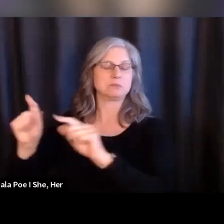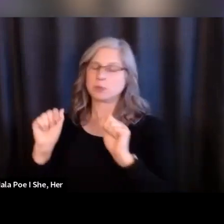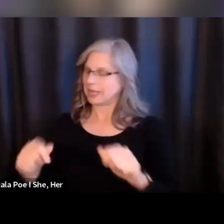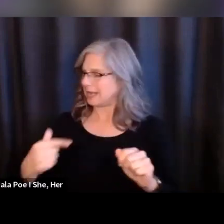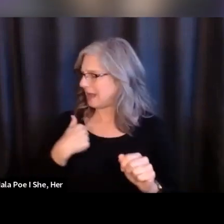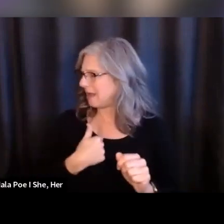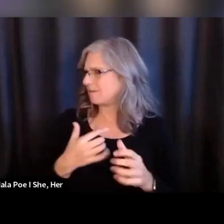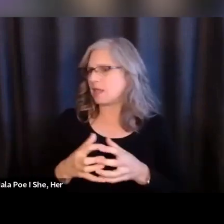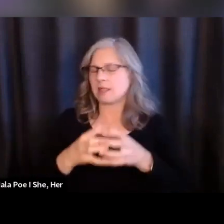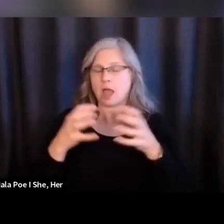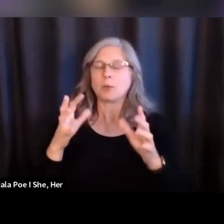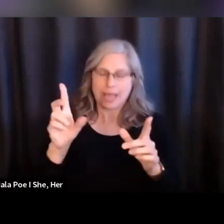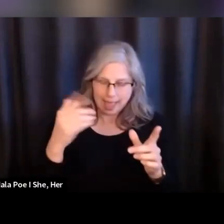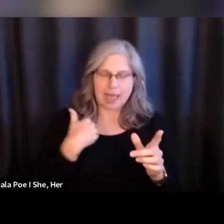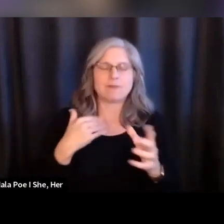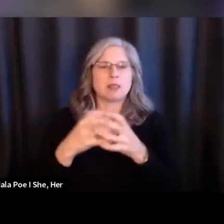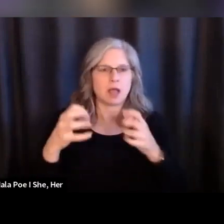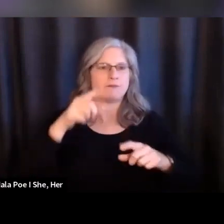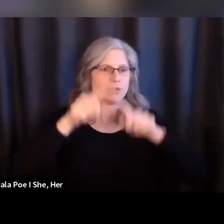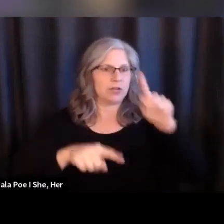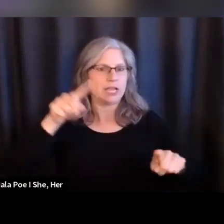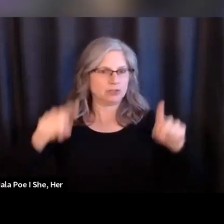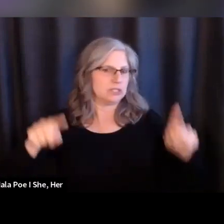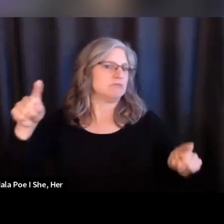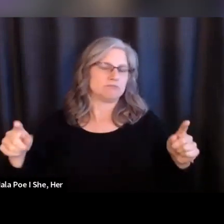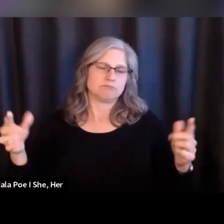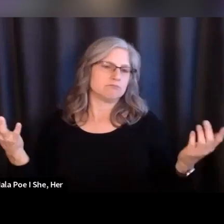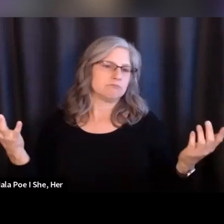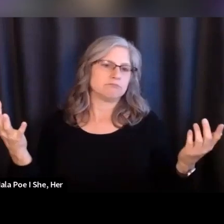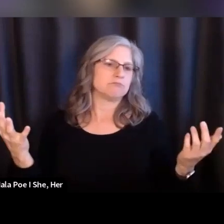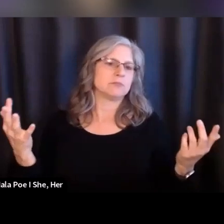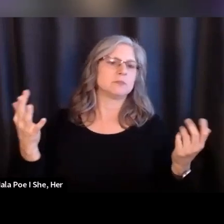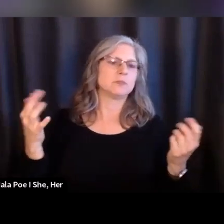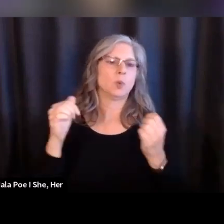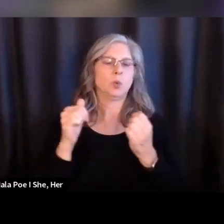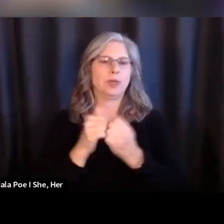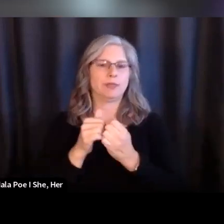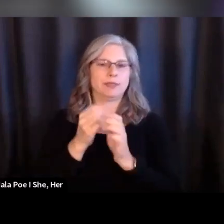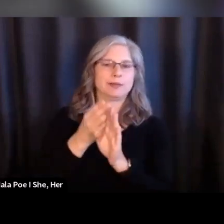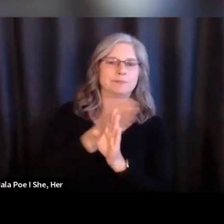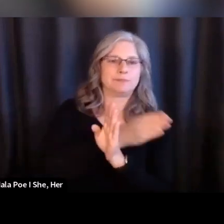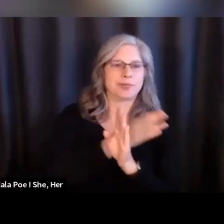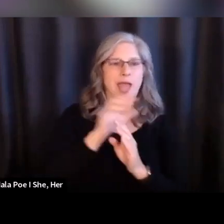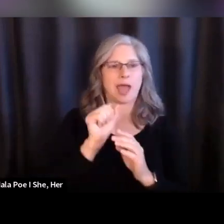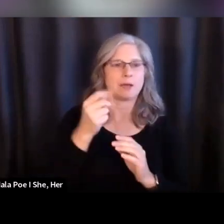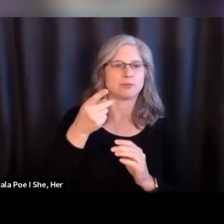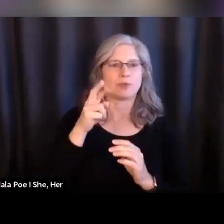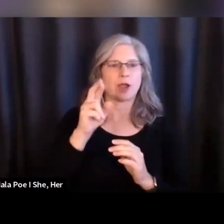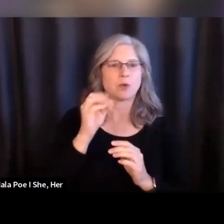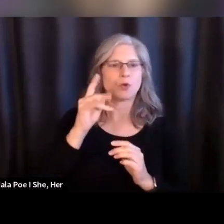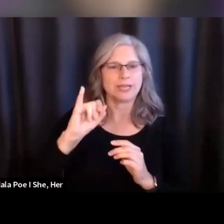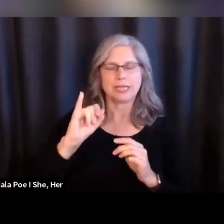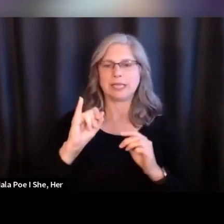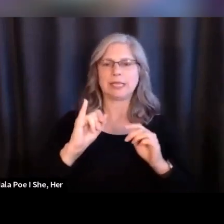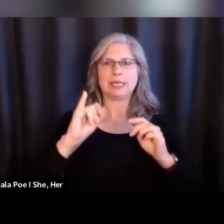we do have a great deal of variation amongst these sort of a priori, top down, categorically based groups.